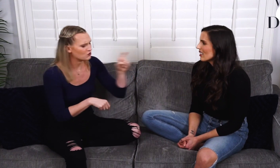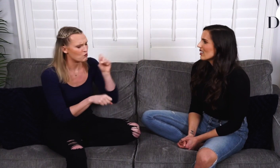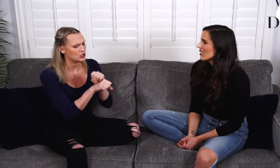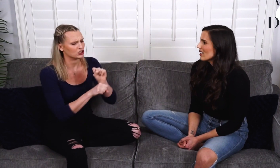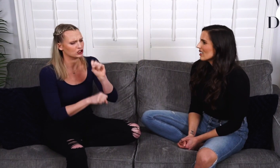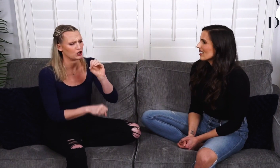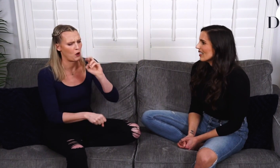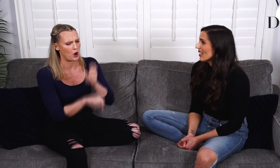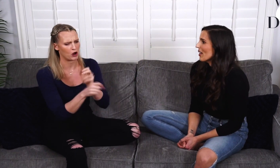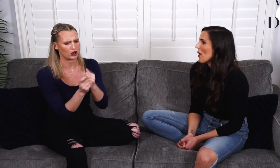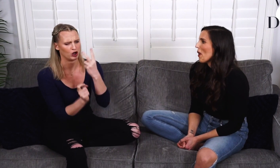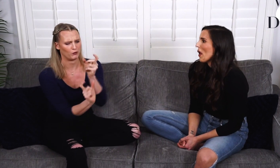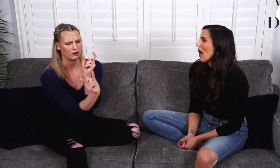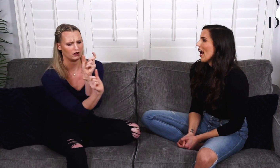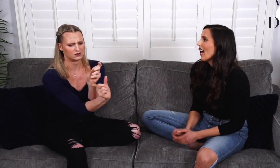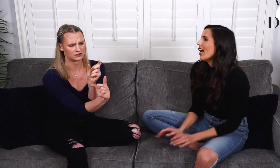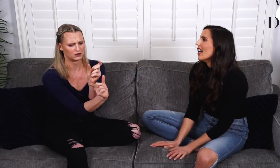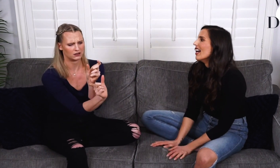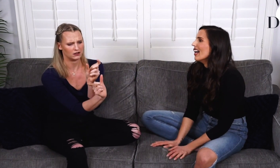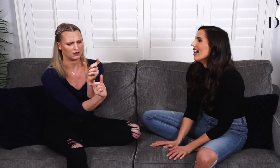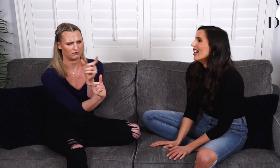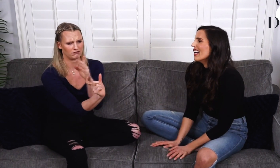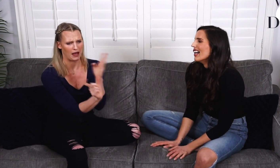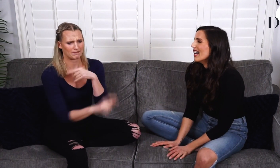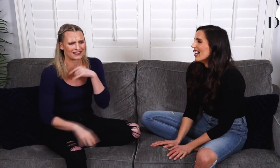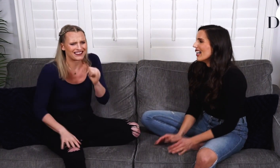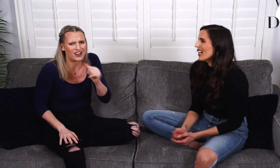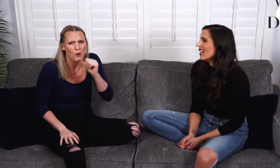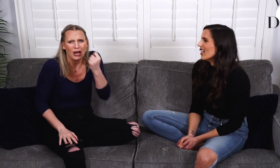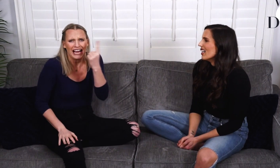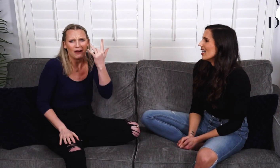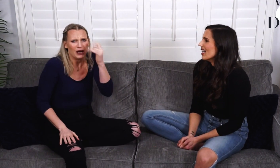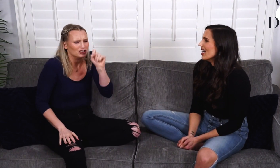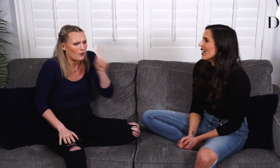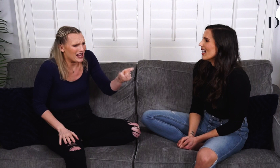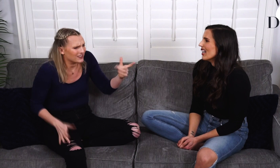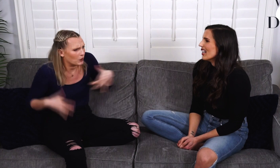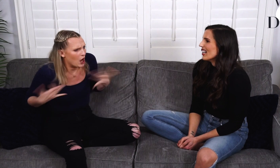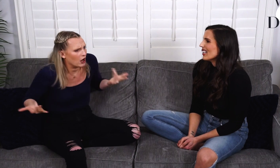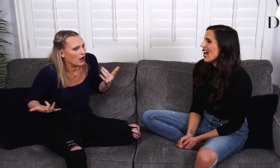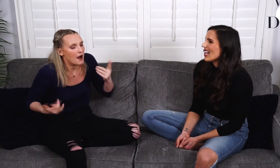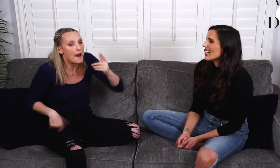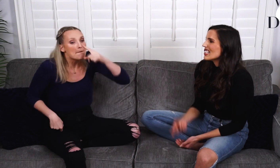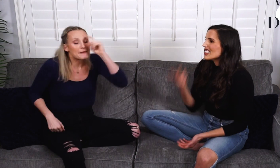are so hard with two audio takes and I'm like, I don't get it. So I asked you like, “What's going on?”